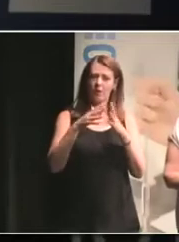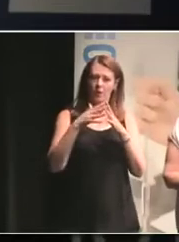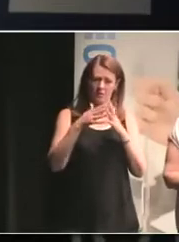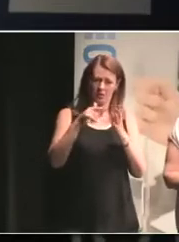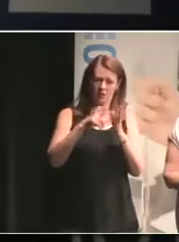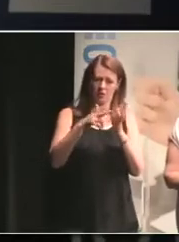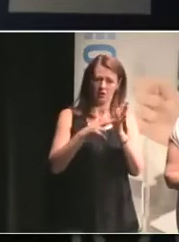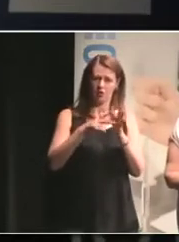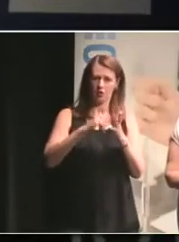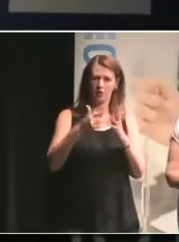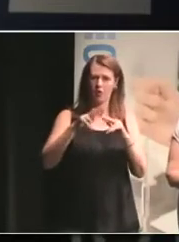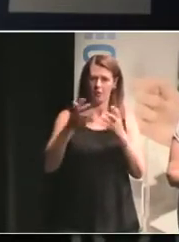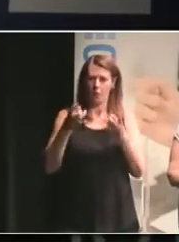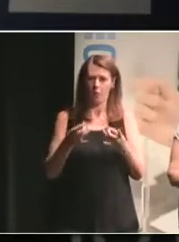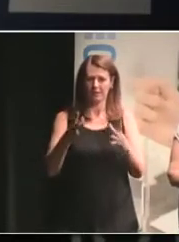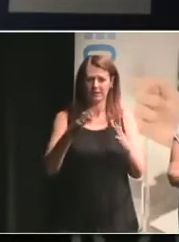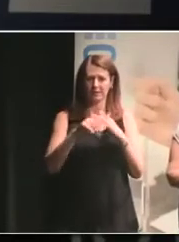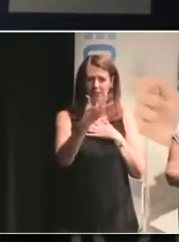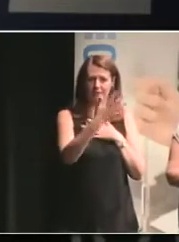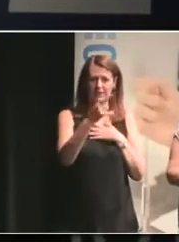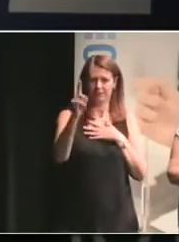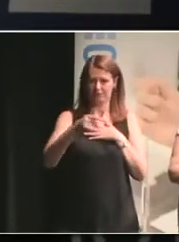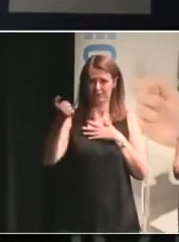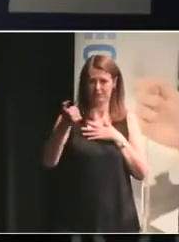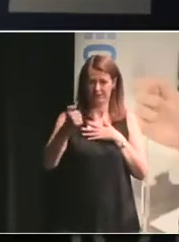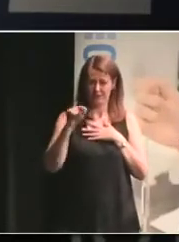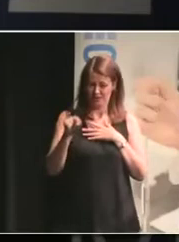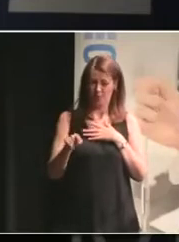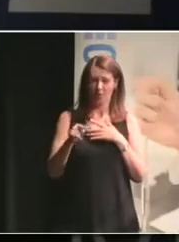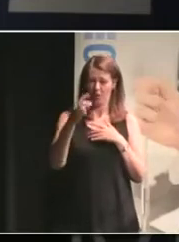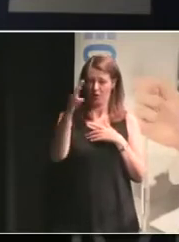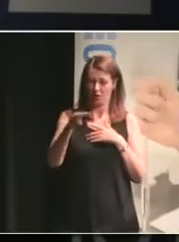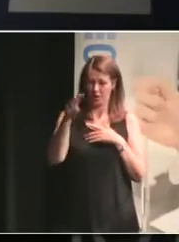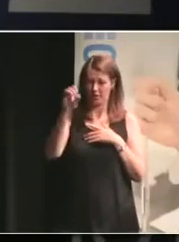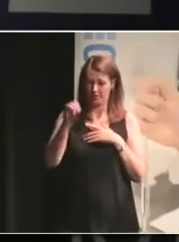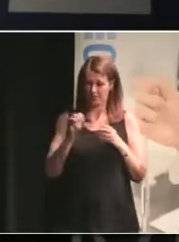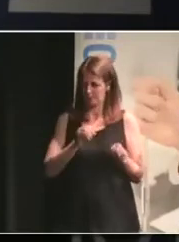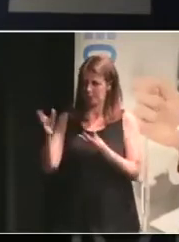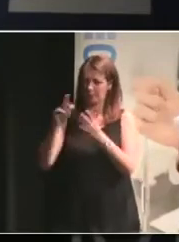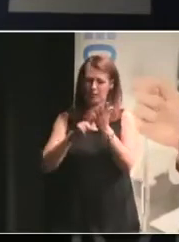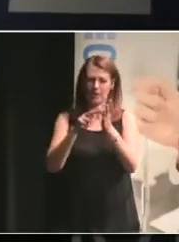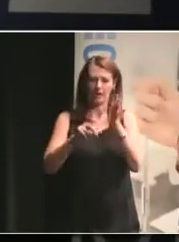by Victorian’s in 2015/16 of which 33 were sent to landfill. This is clearly